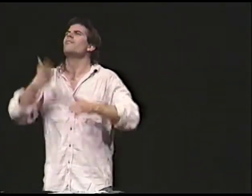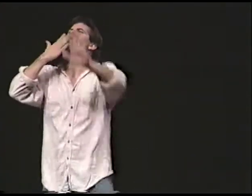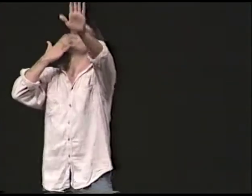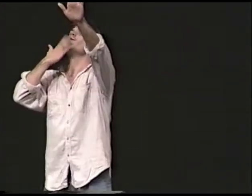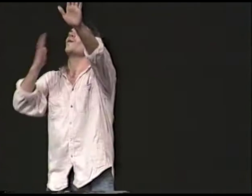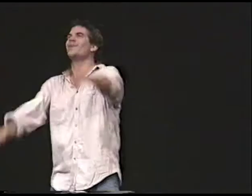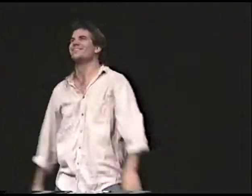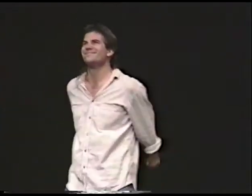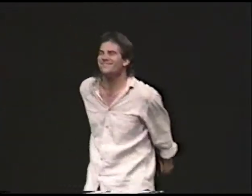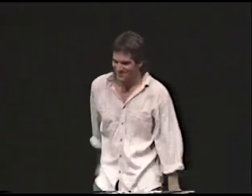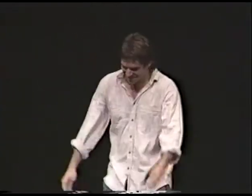Thank you.